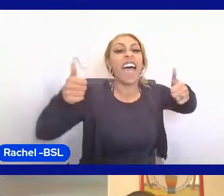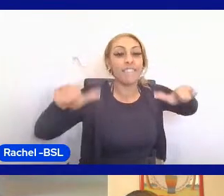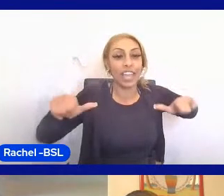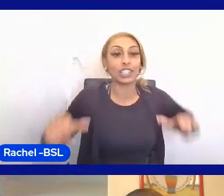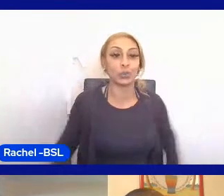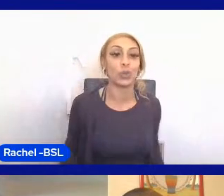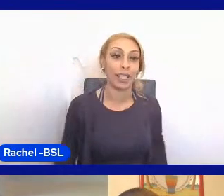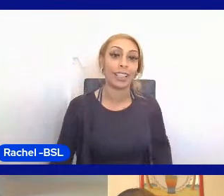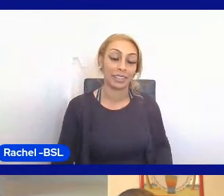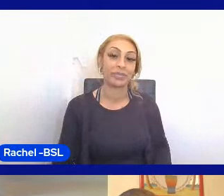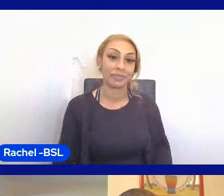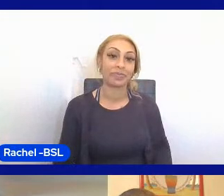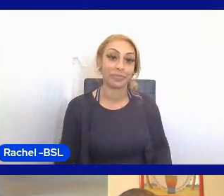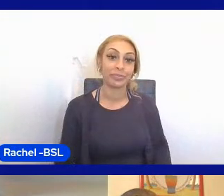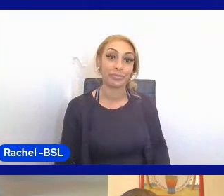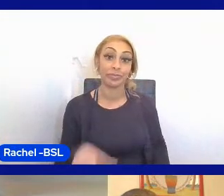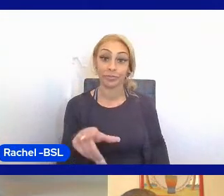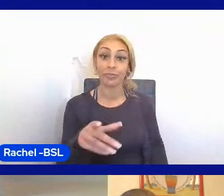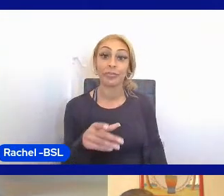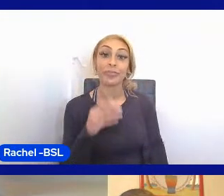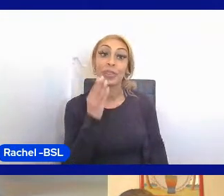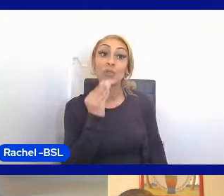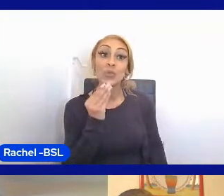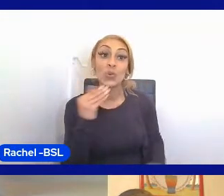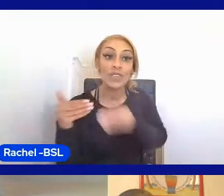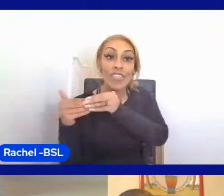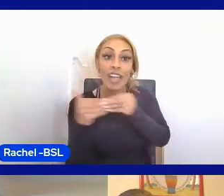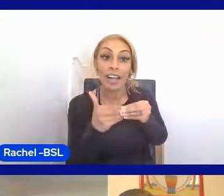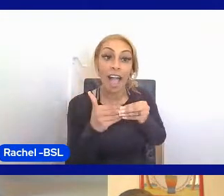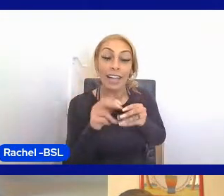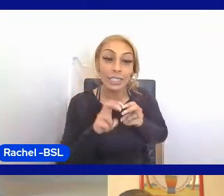And to be used as the guided tour program? Speak about absolutely.